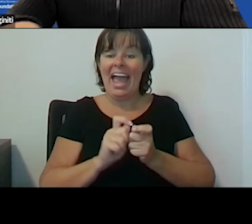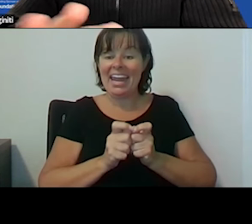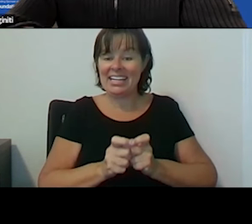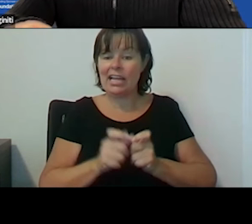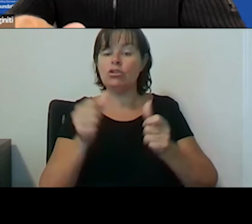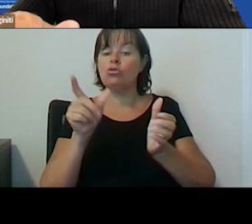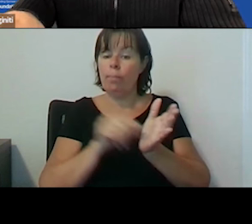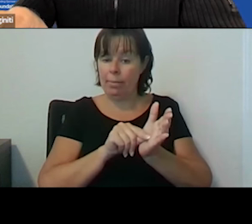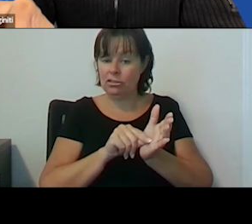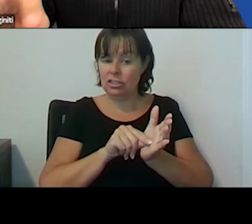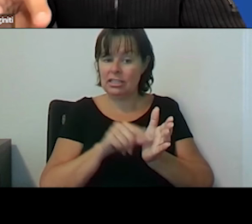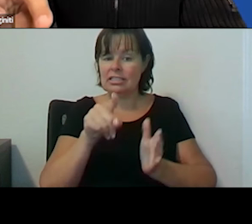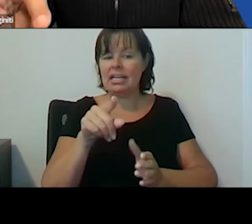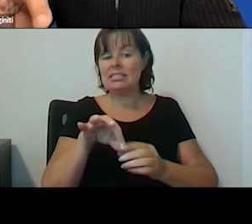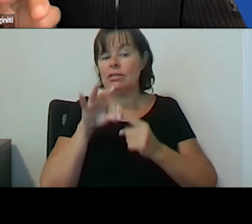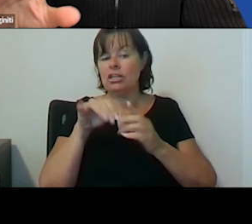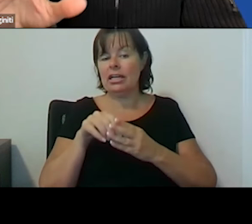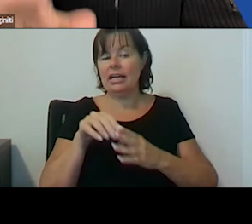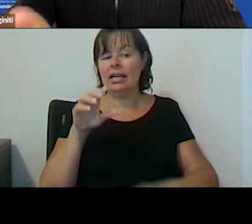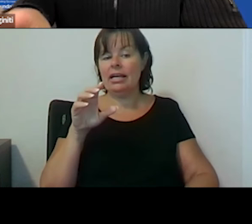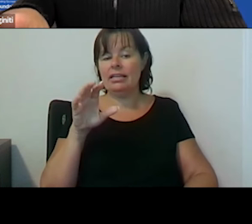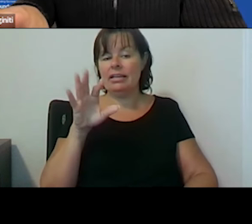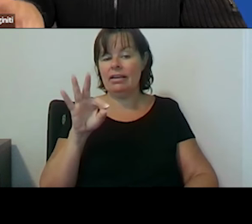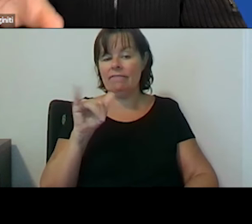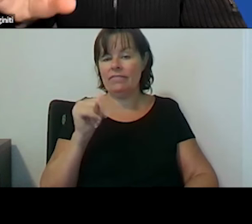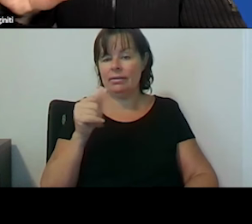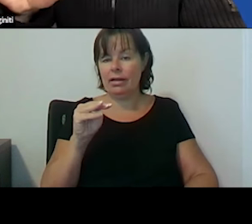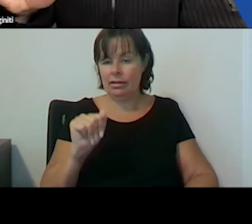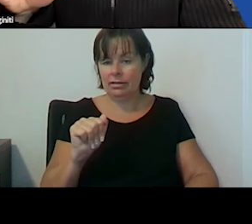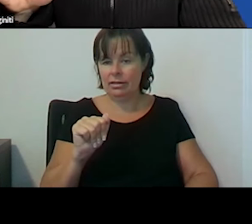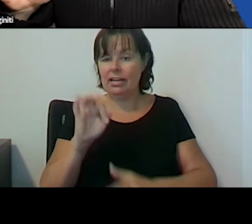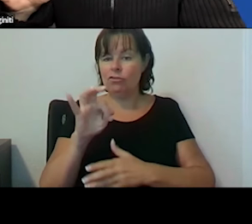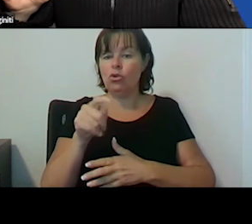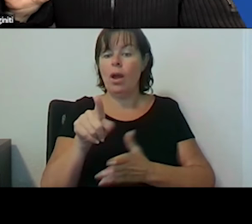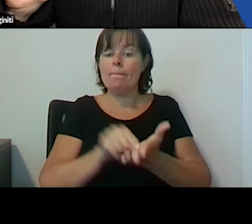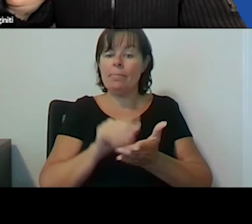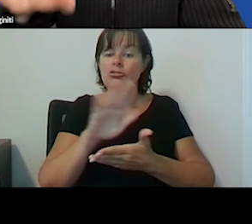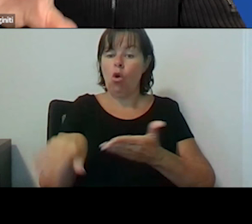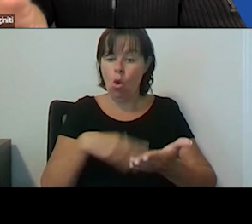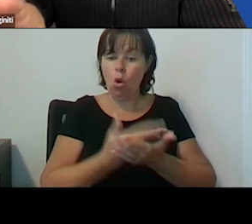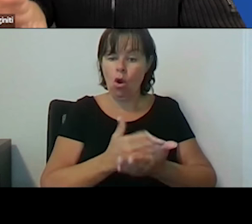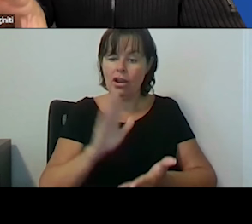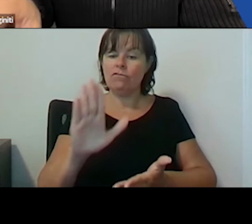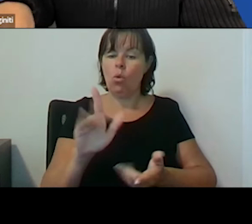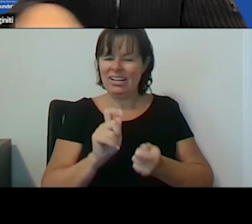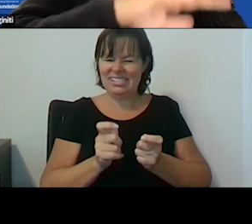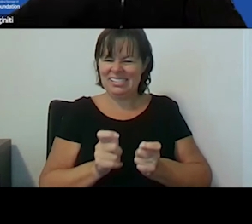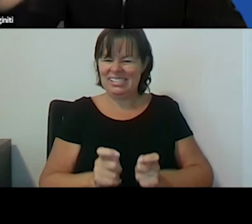work as well in uh sketch but if you publish all of your um your customizations now your whole